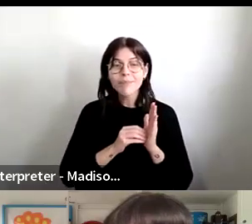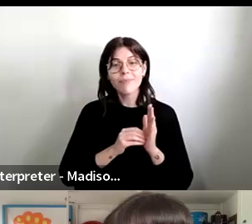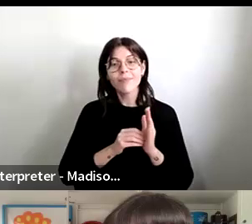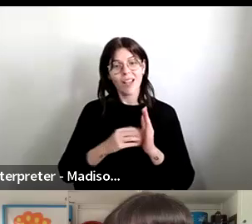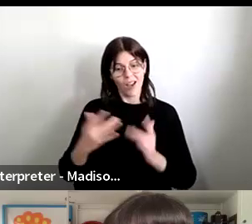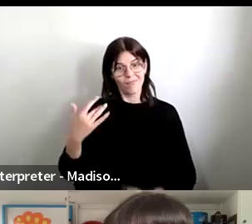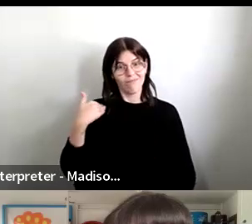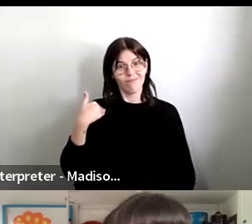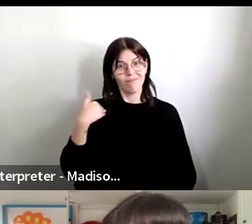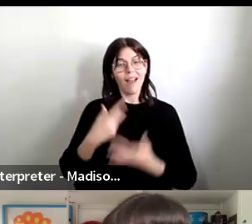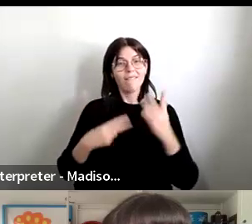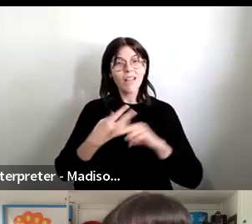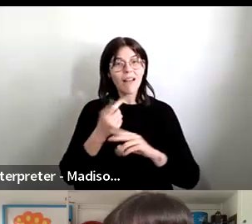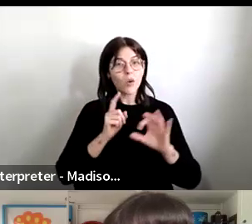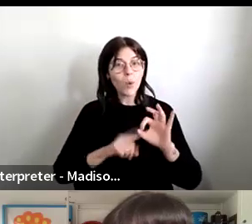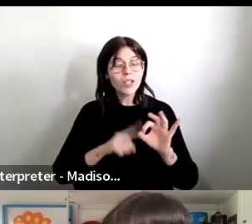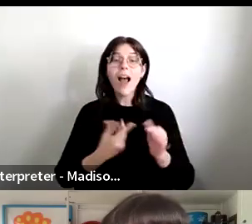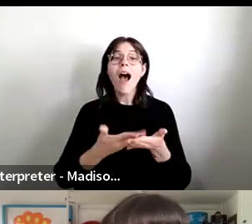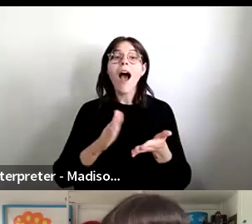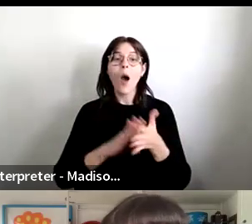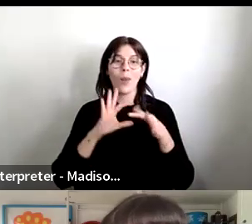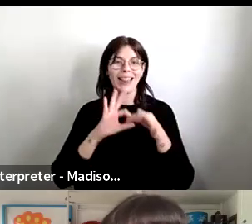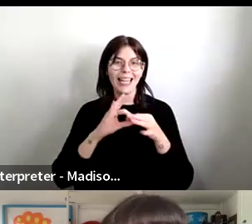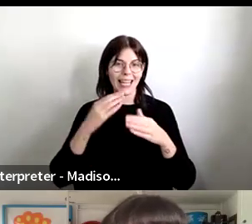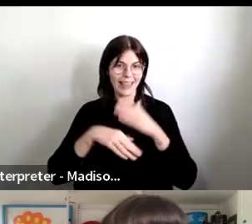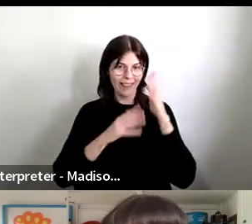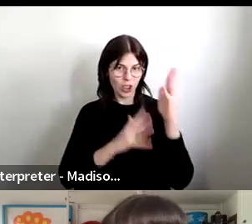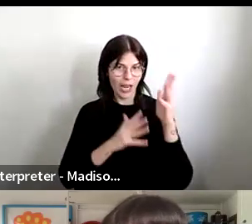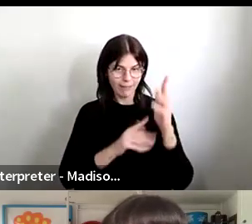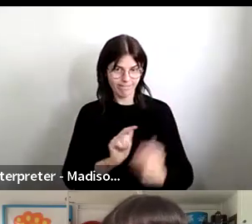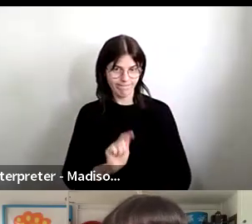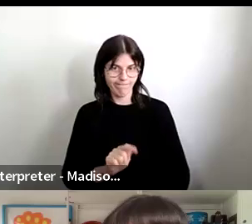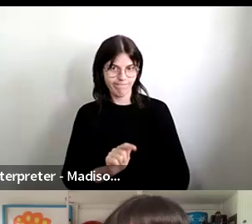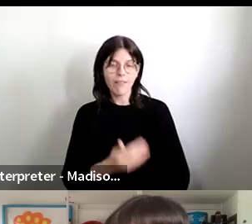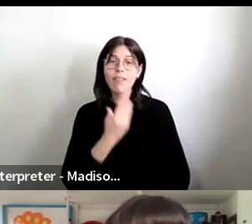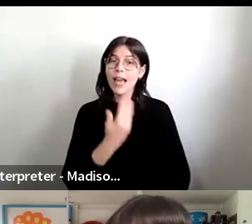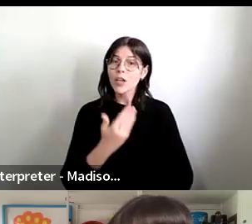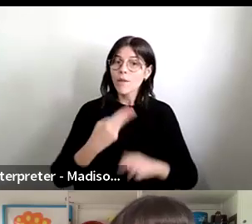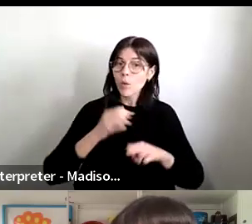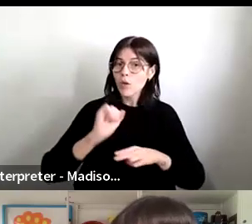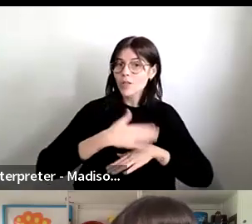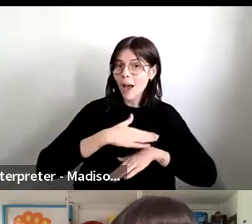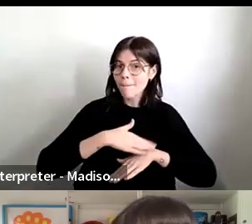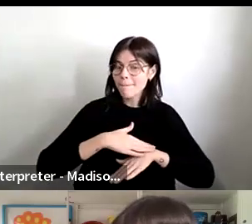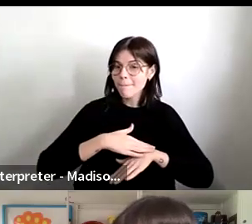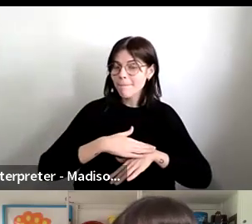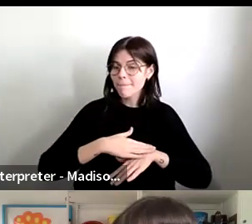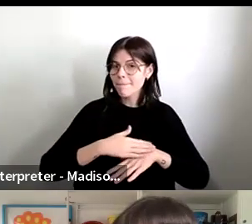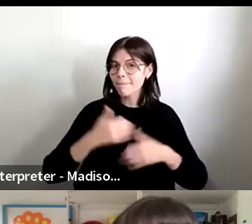have any questions through the link posted in the chat. And thank you for your time.